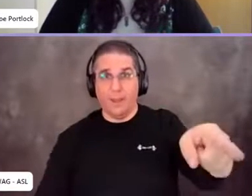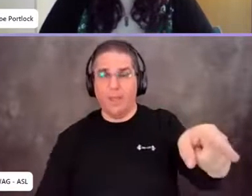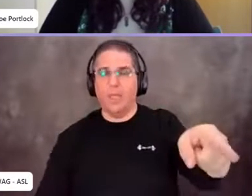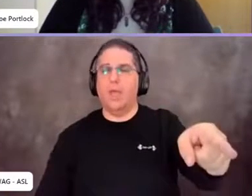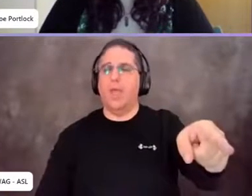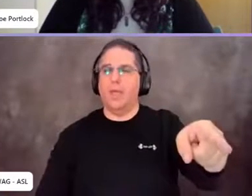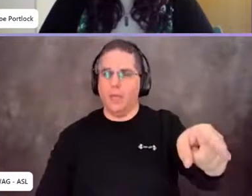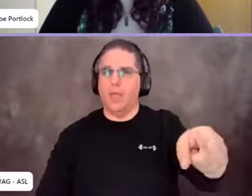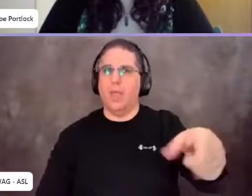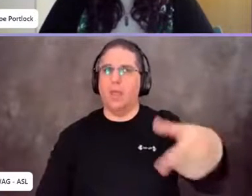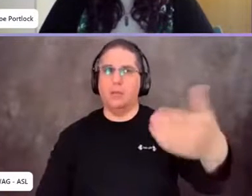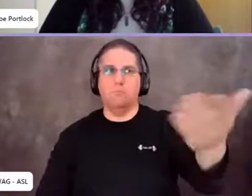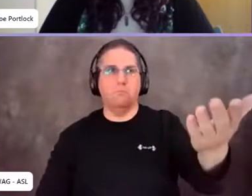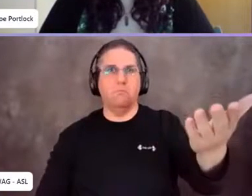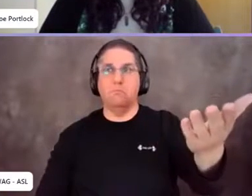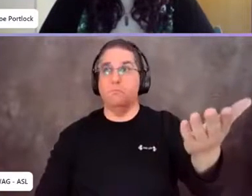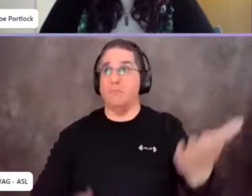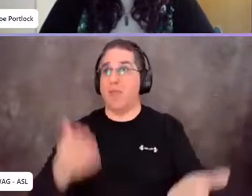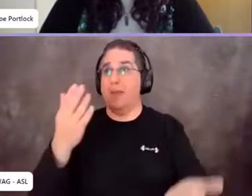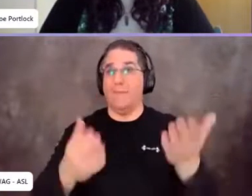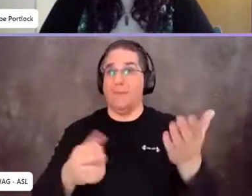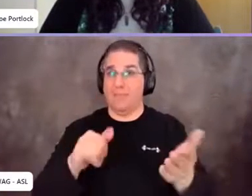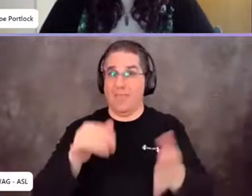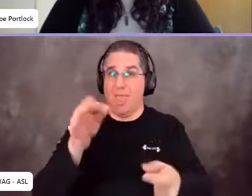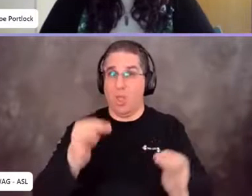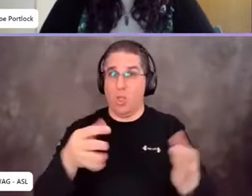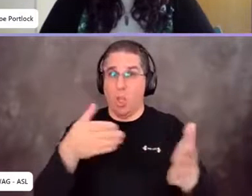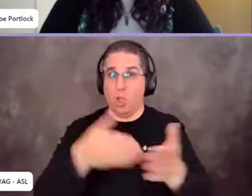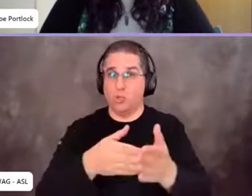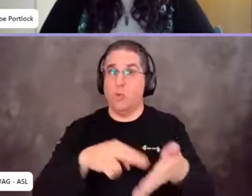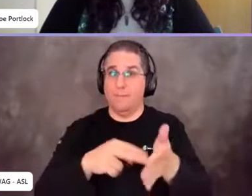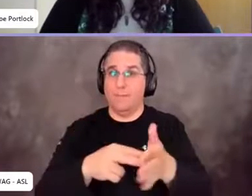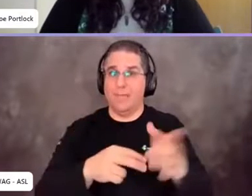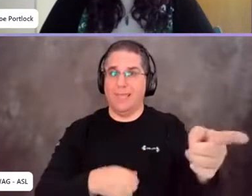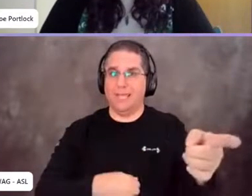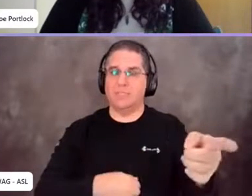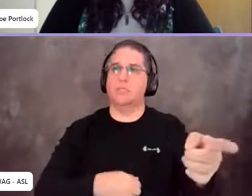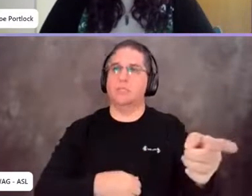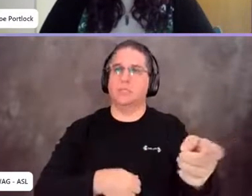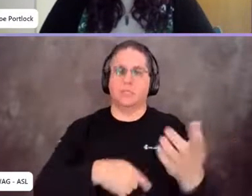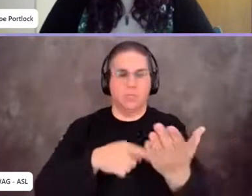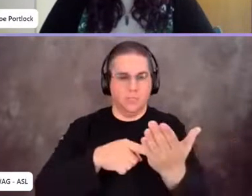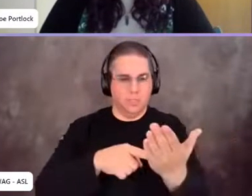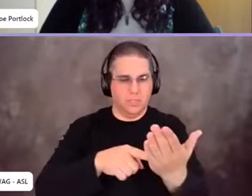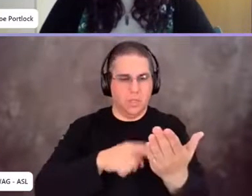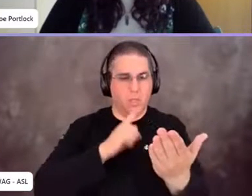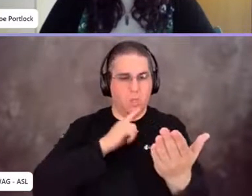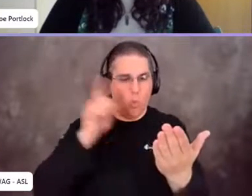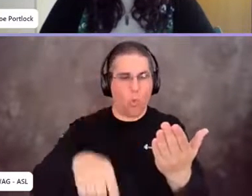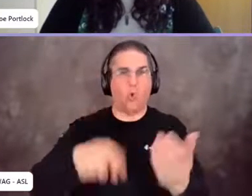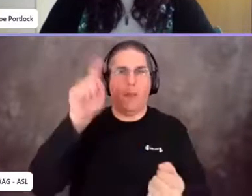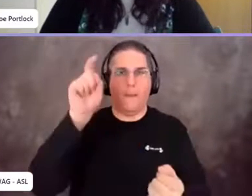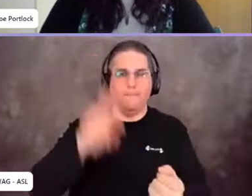lawsuits might happen at a company and that sometimes